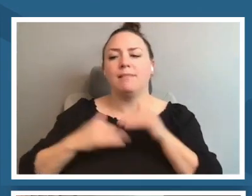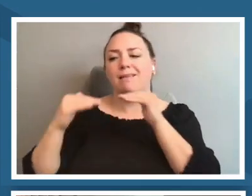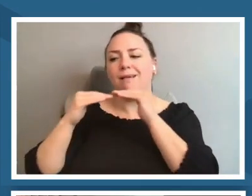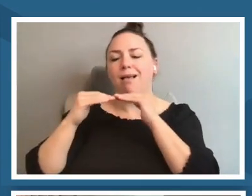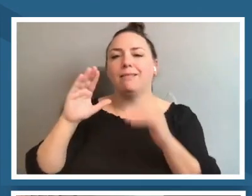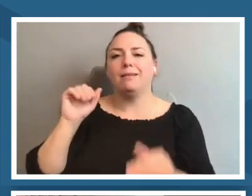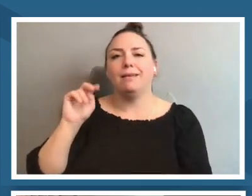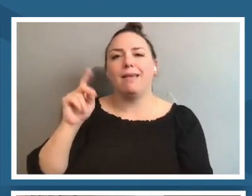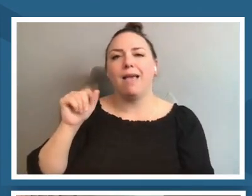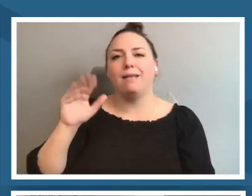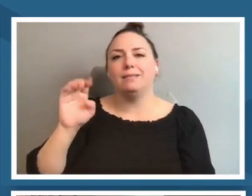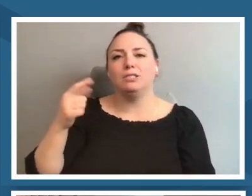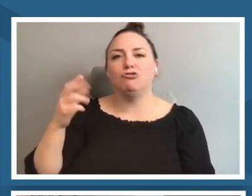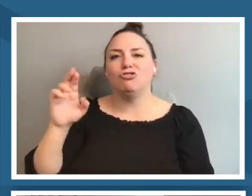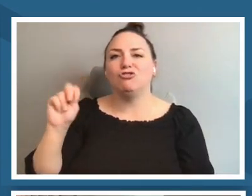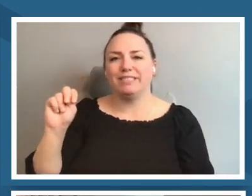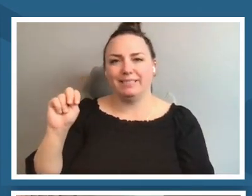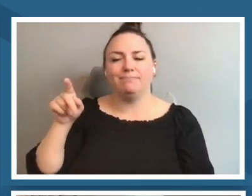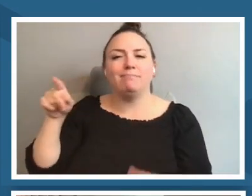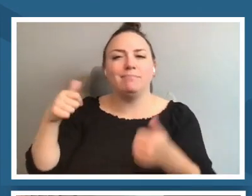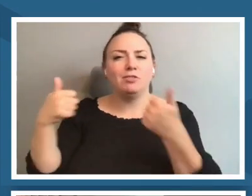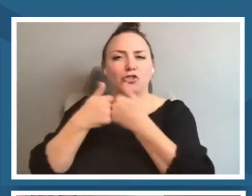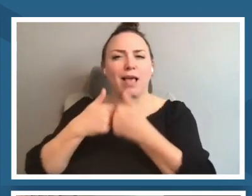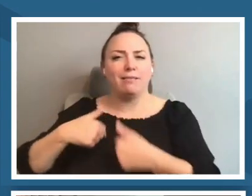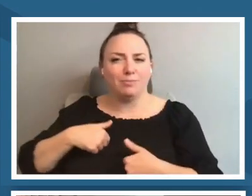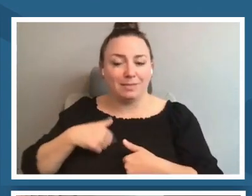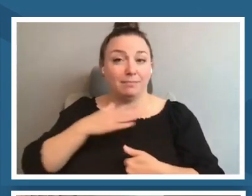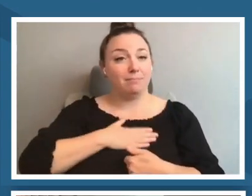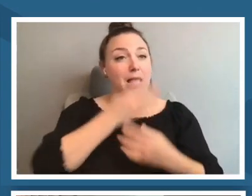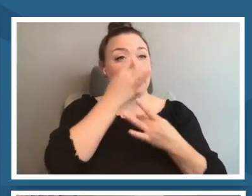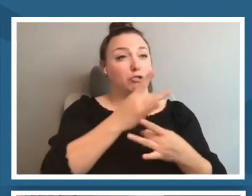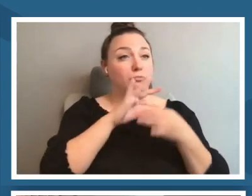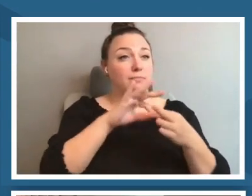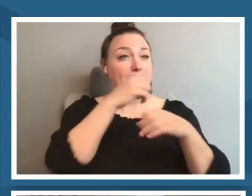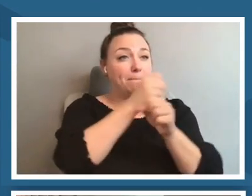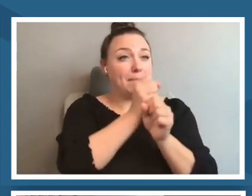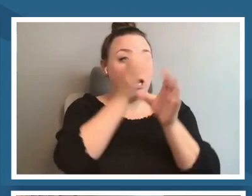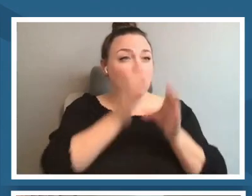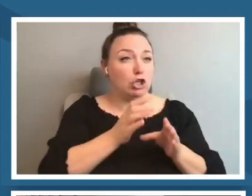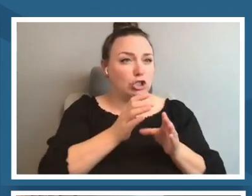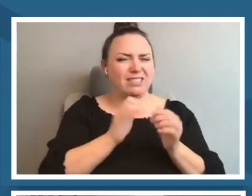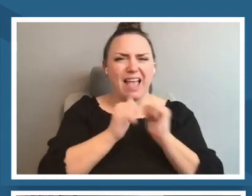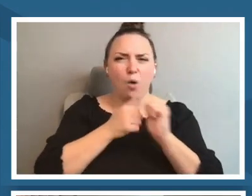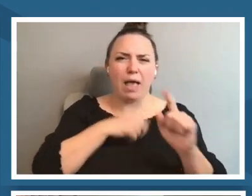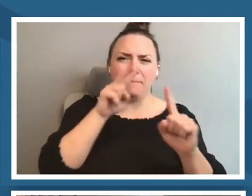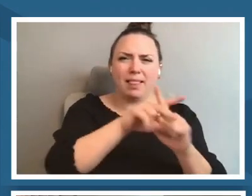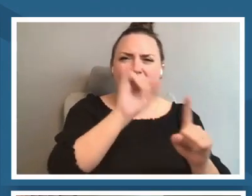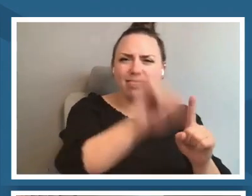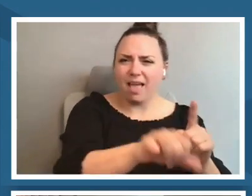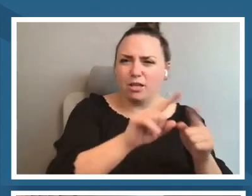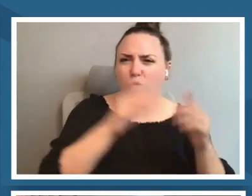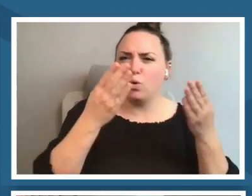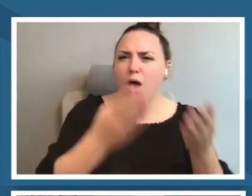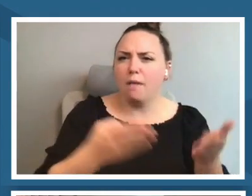challenged me to take my interest in makers and apply it to objects